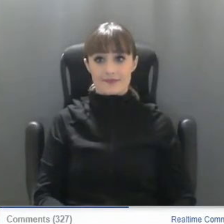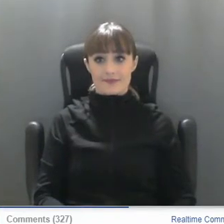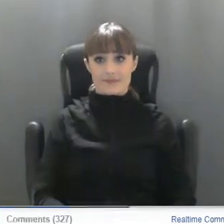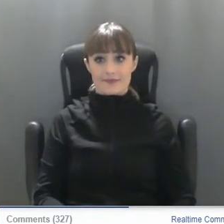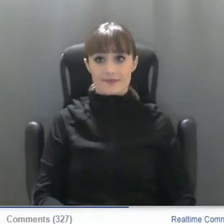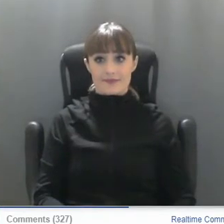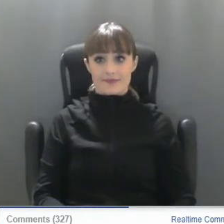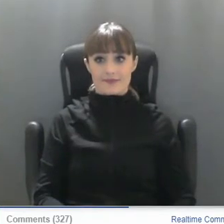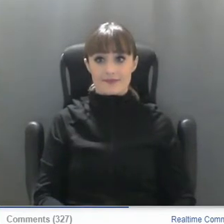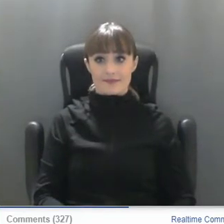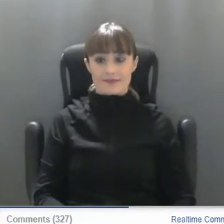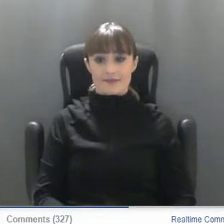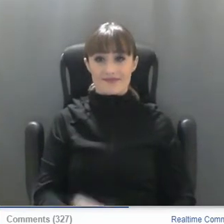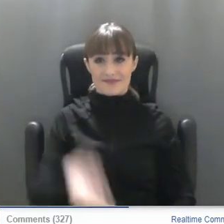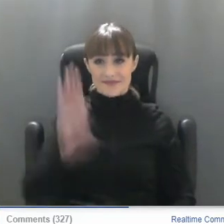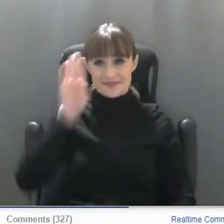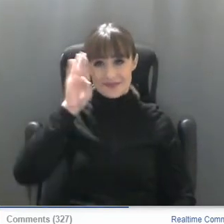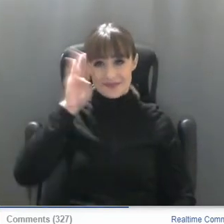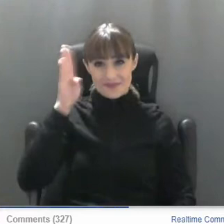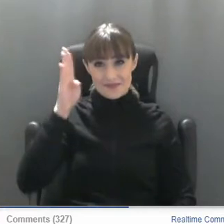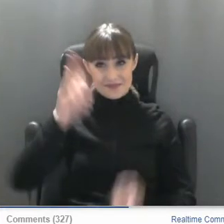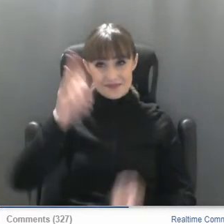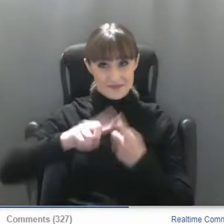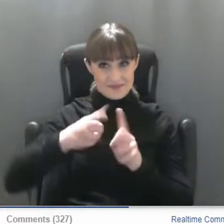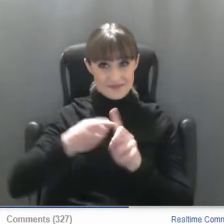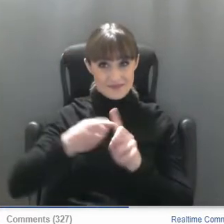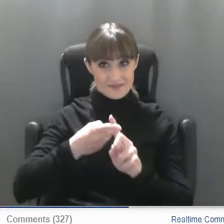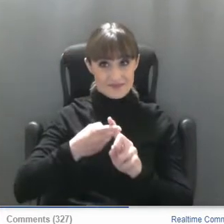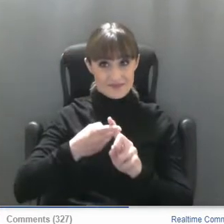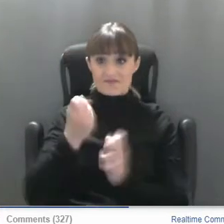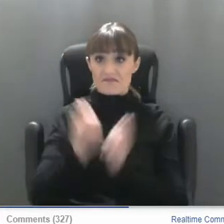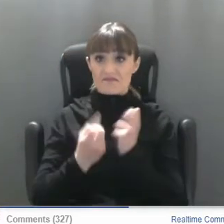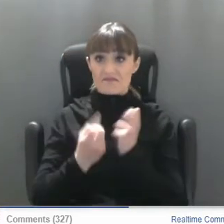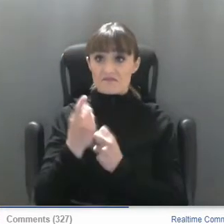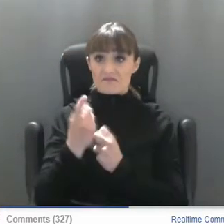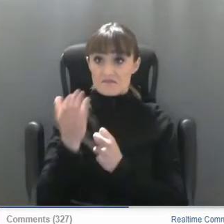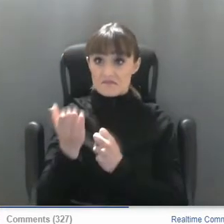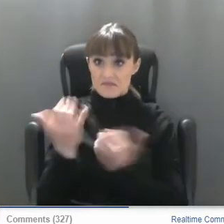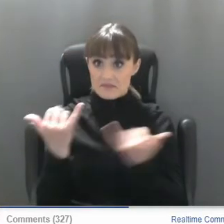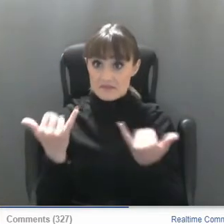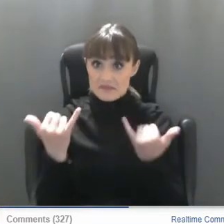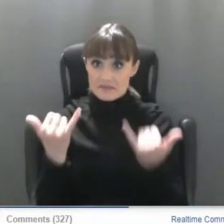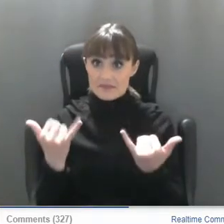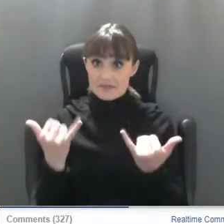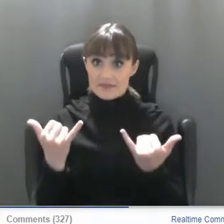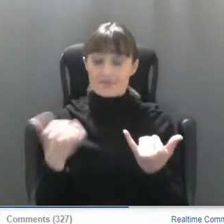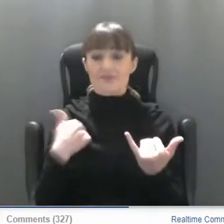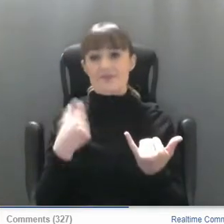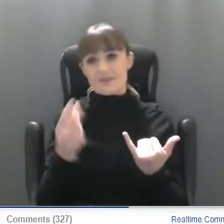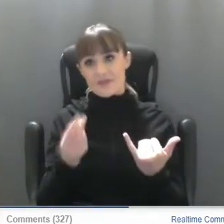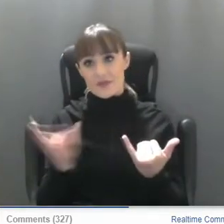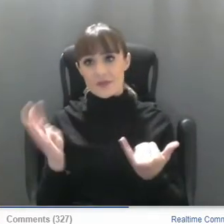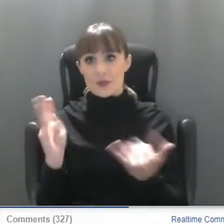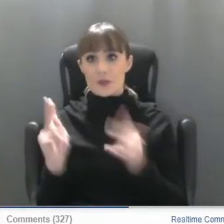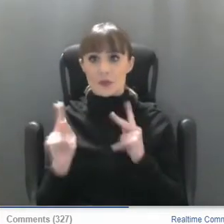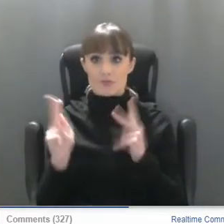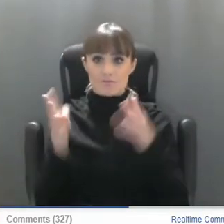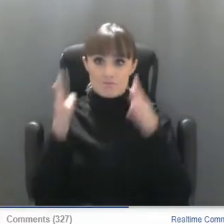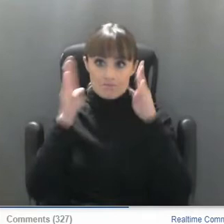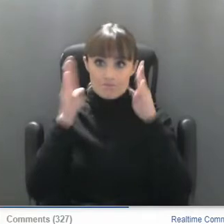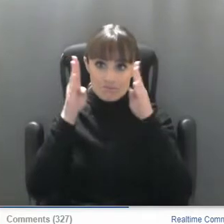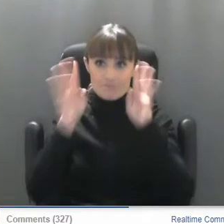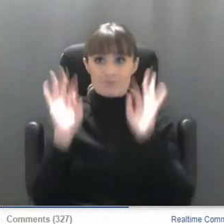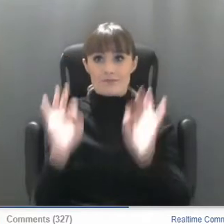Hi friends, is anybody out there today? Got a couple folks tuning in. Just want